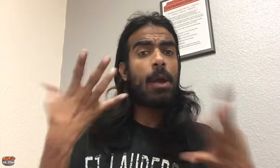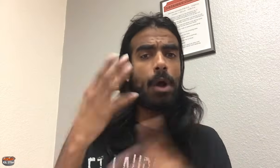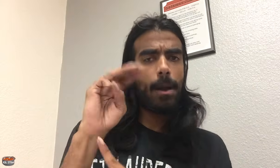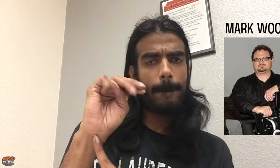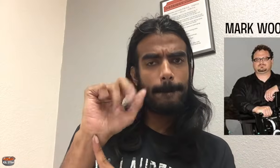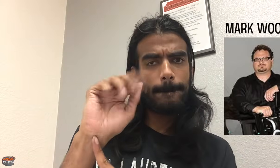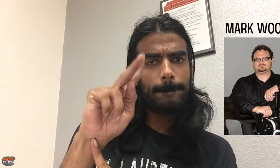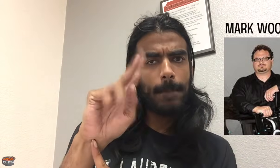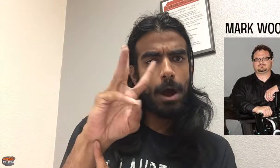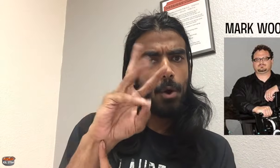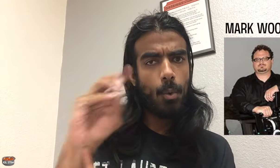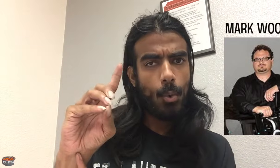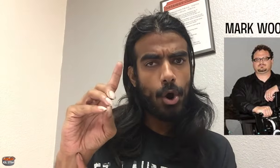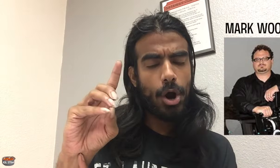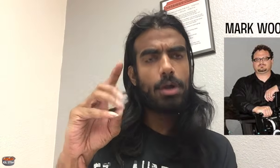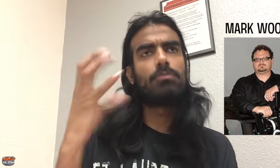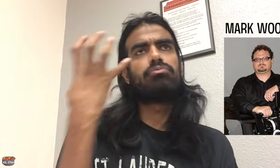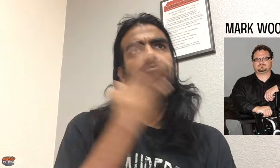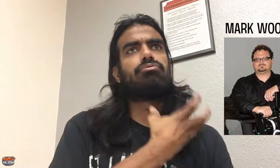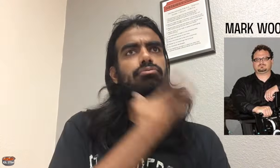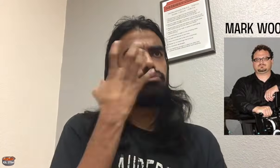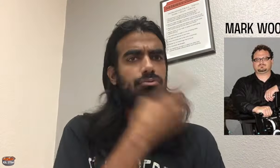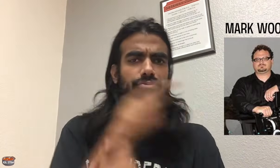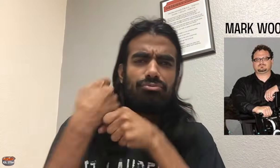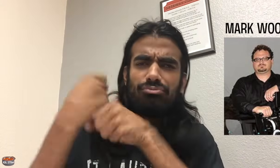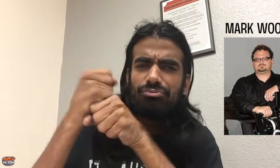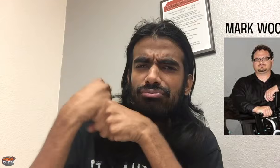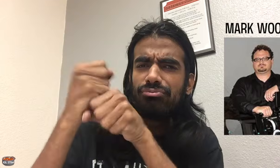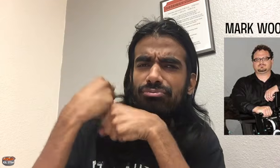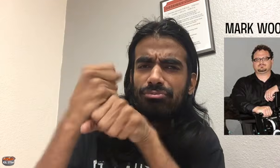The director's name is Mark Wood.